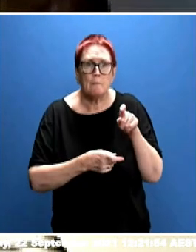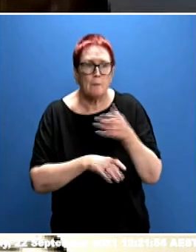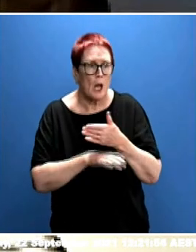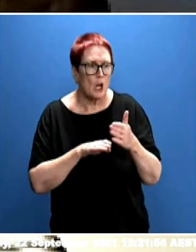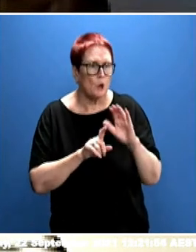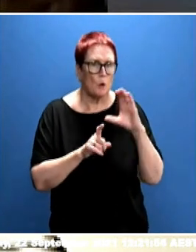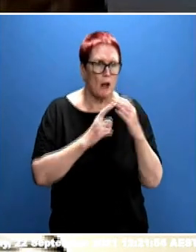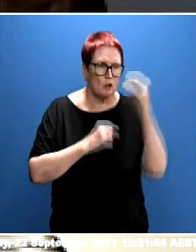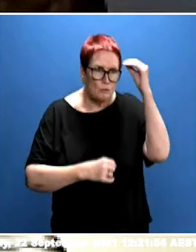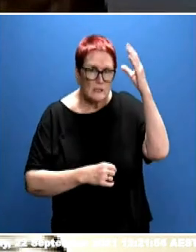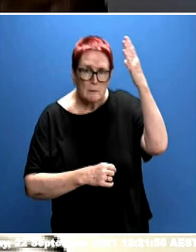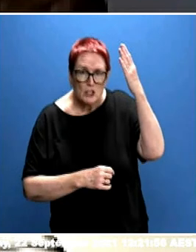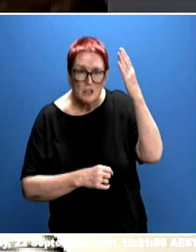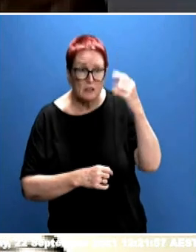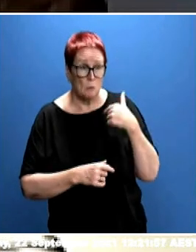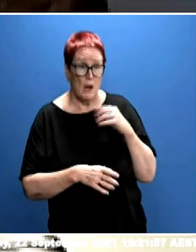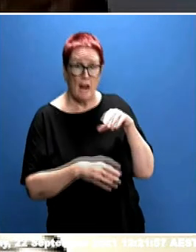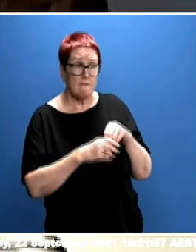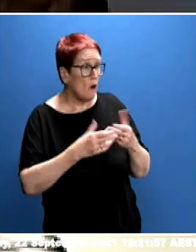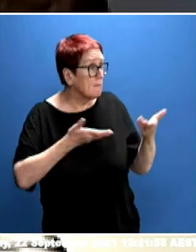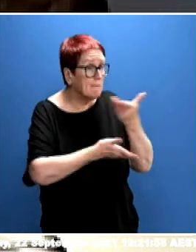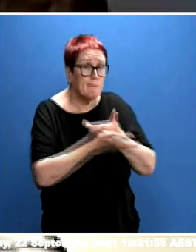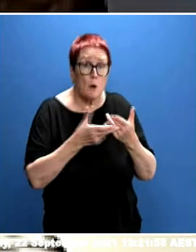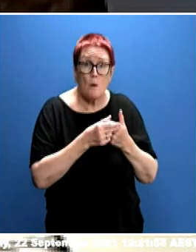in the discussion at all, unfortunately.